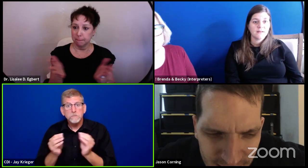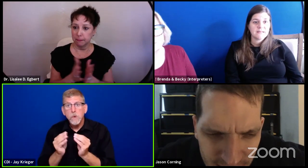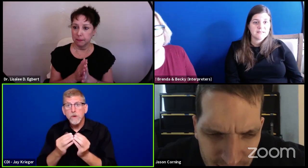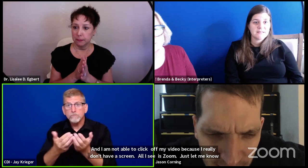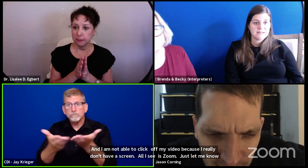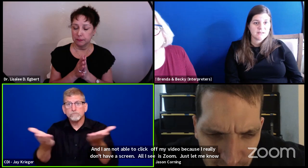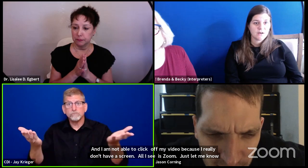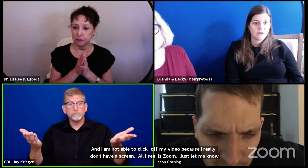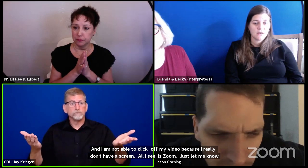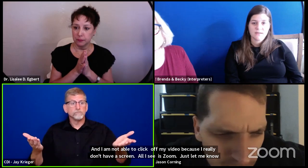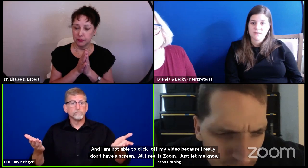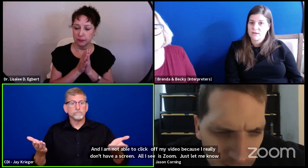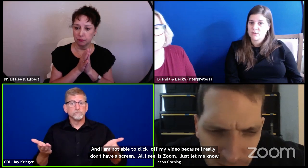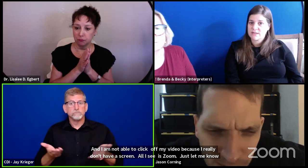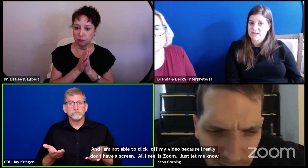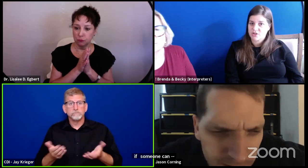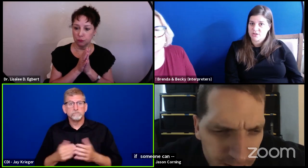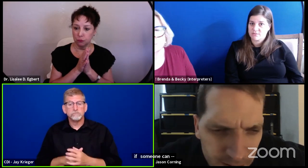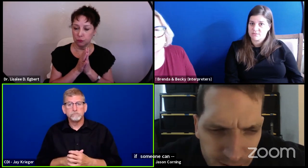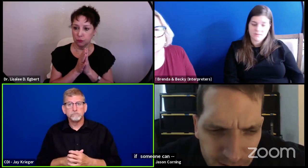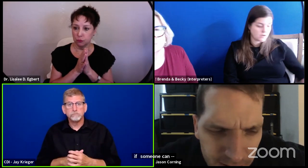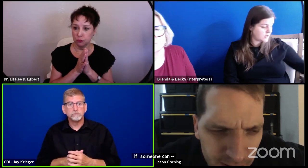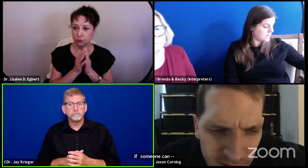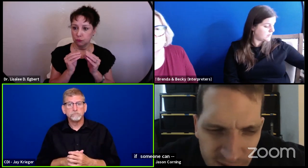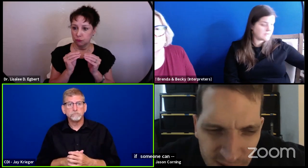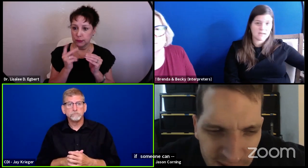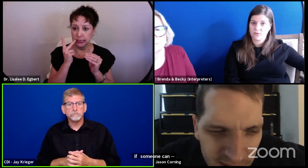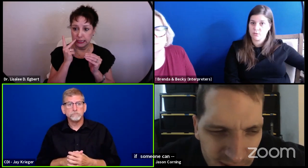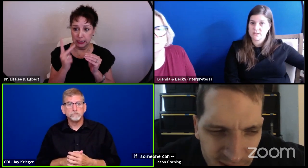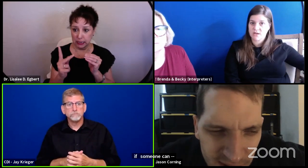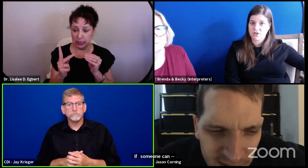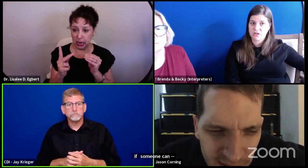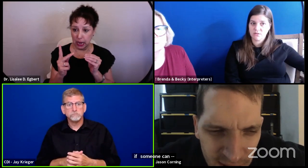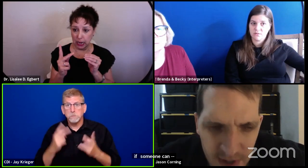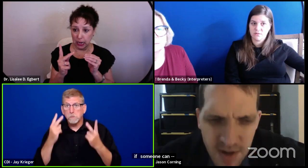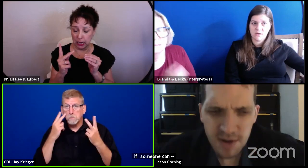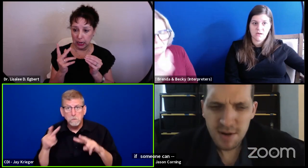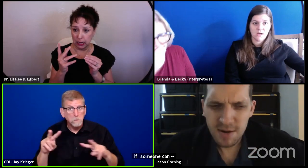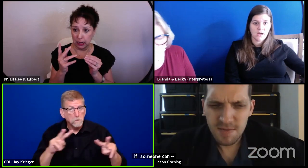Is there any more discussion?